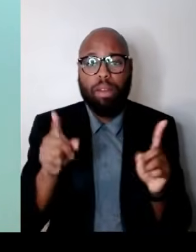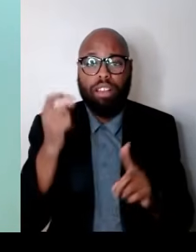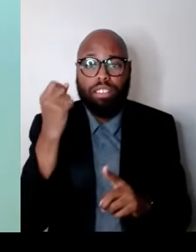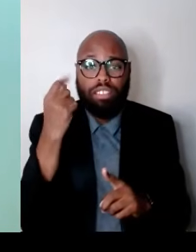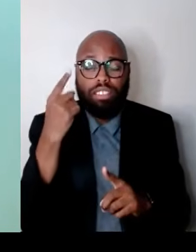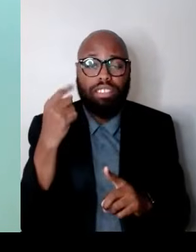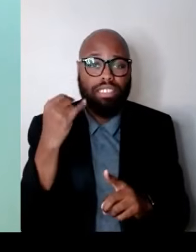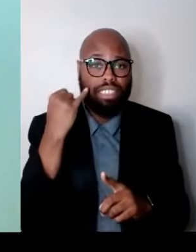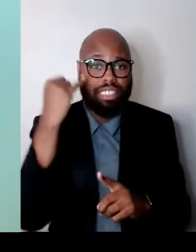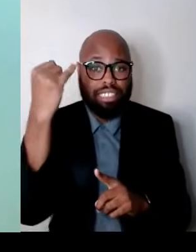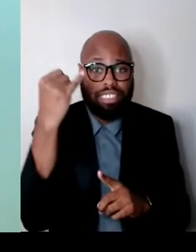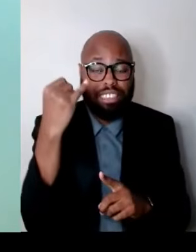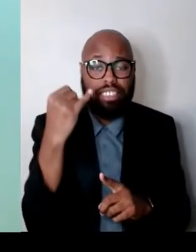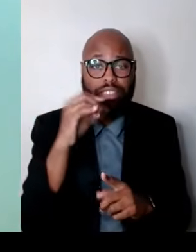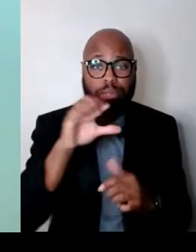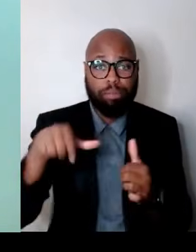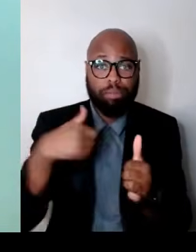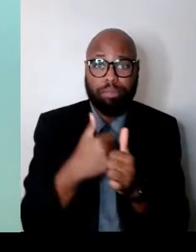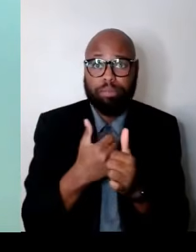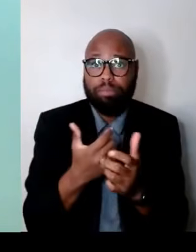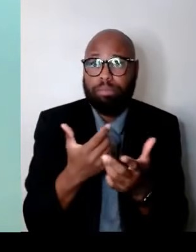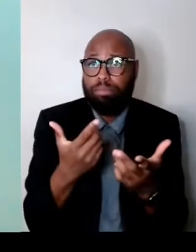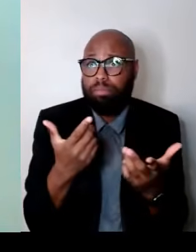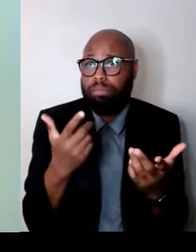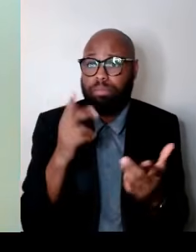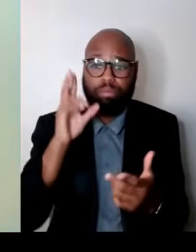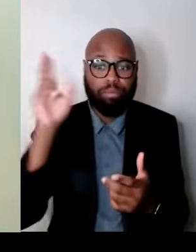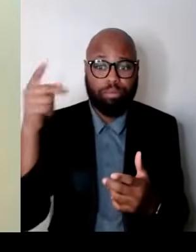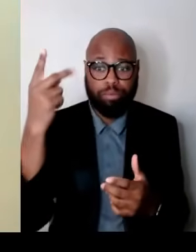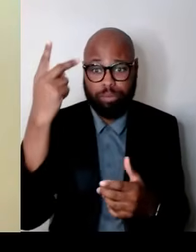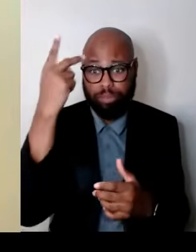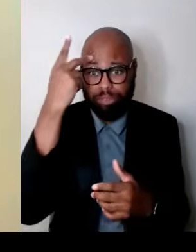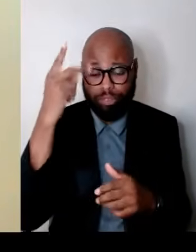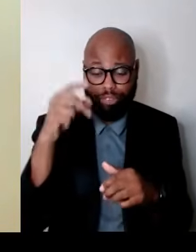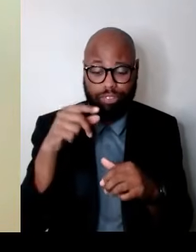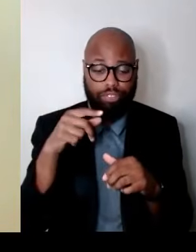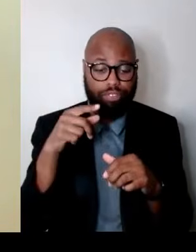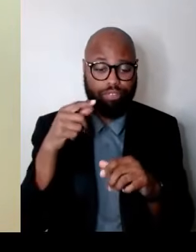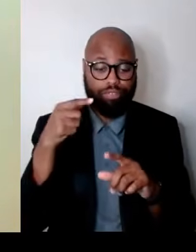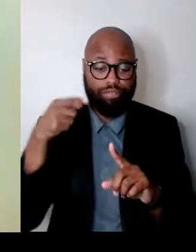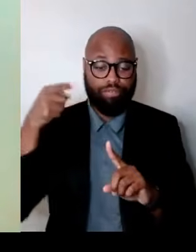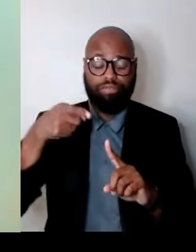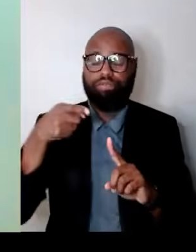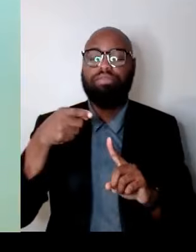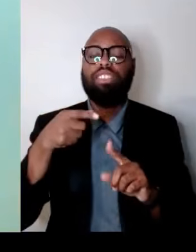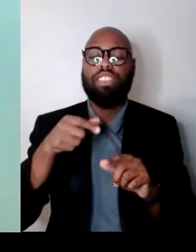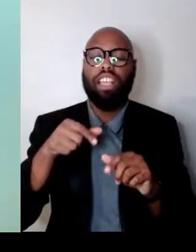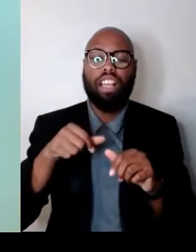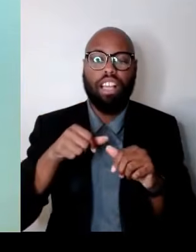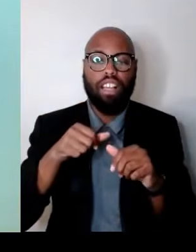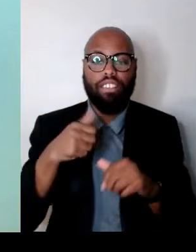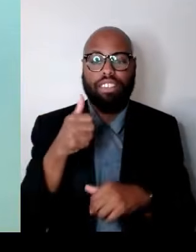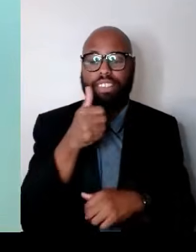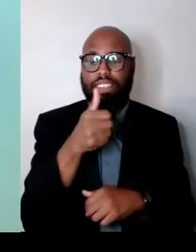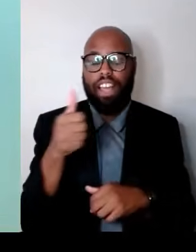it's almost a political concept of self-determination. Like for us, when we talk about sovereignty and self-determination